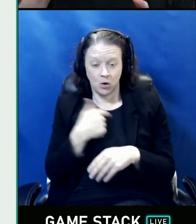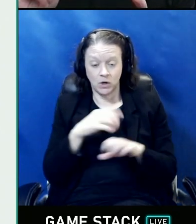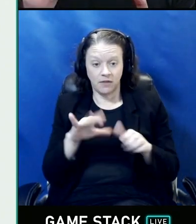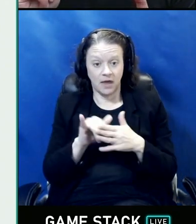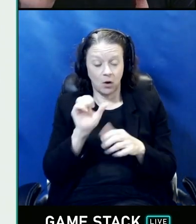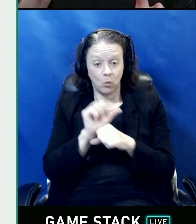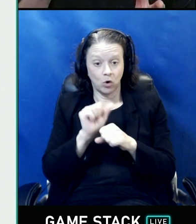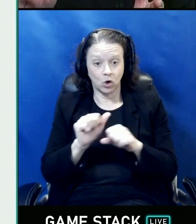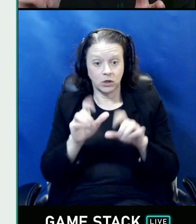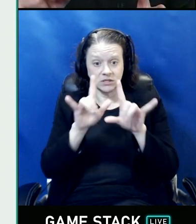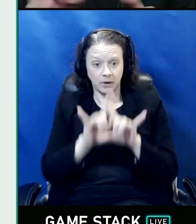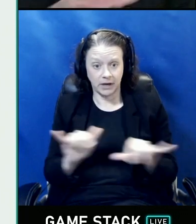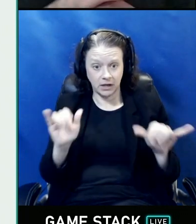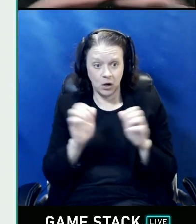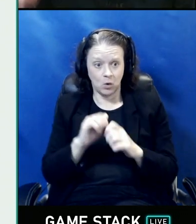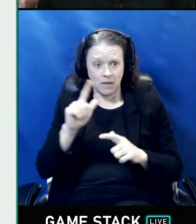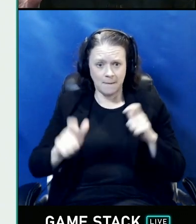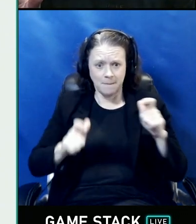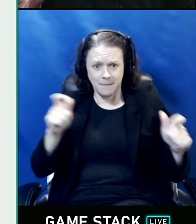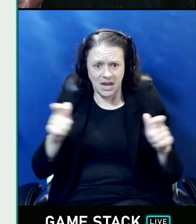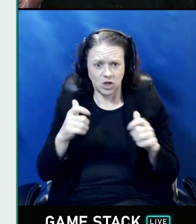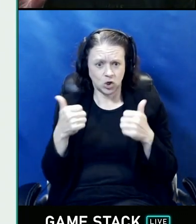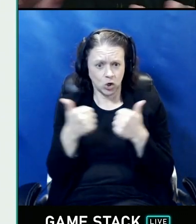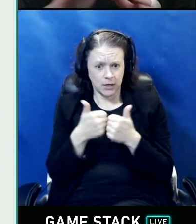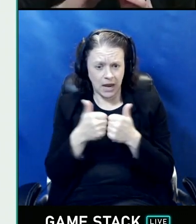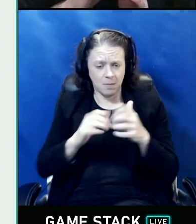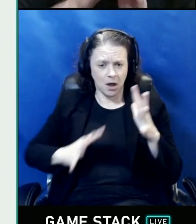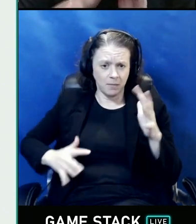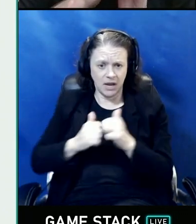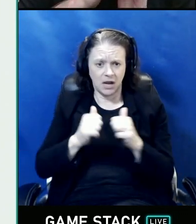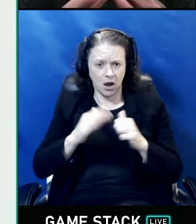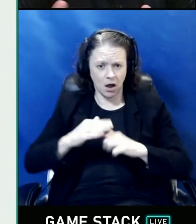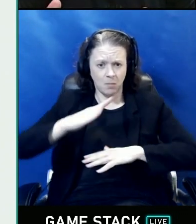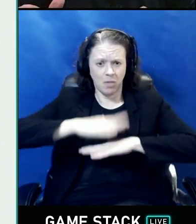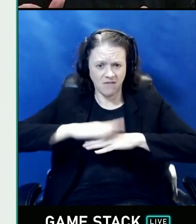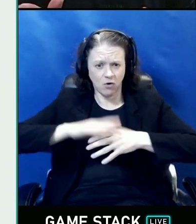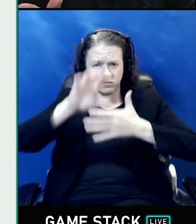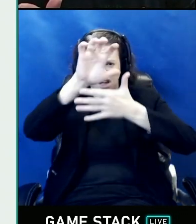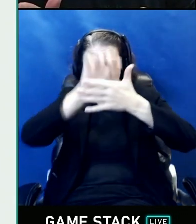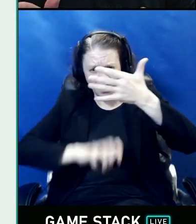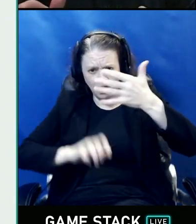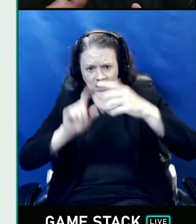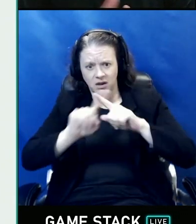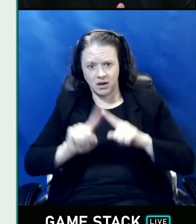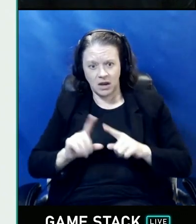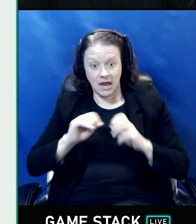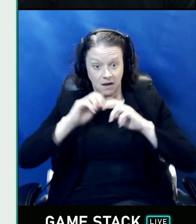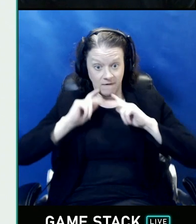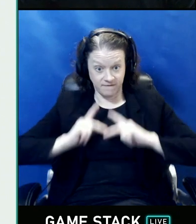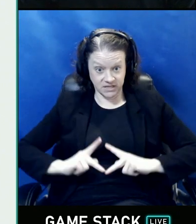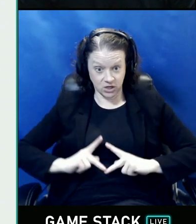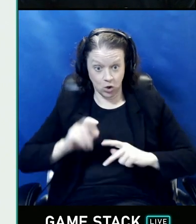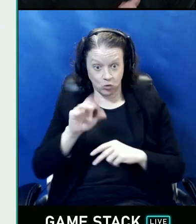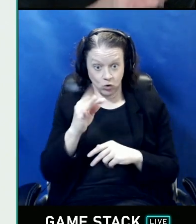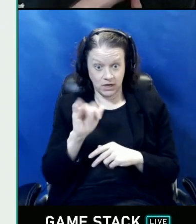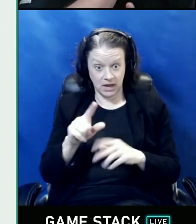game update on all these platforms, plus a physical retail release with a small dev team.